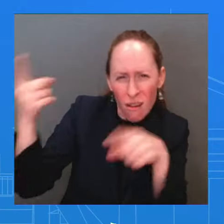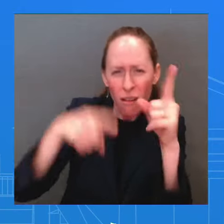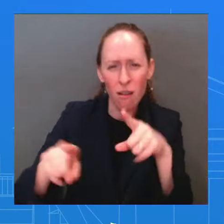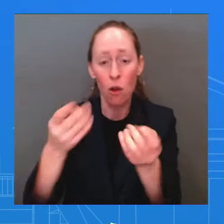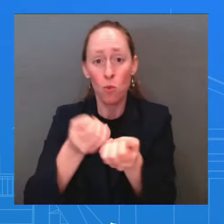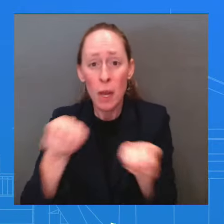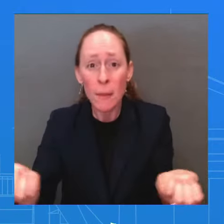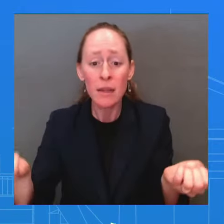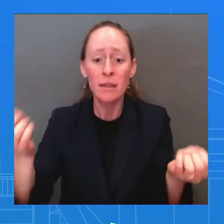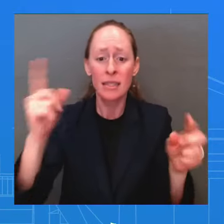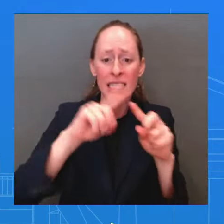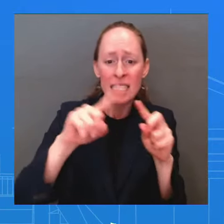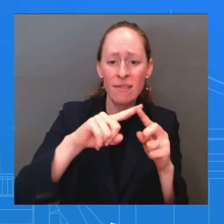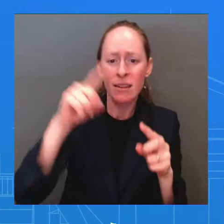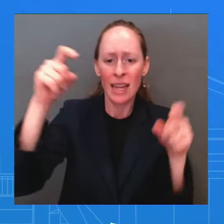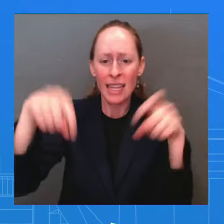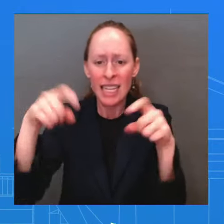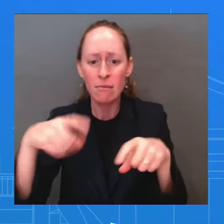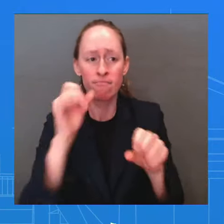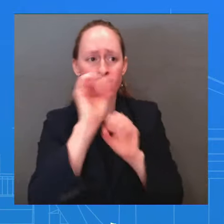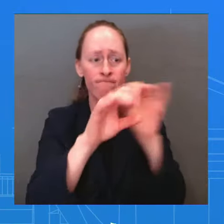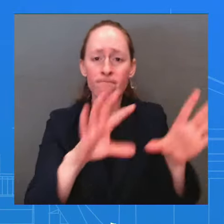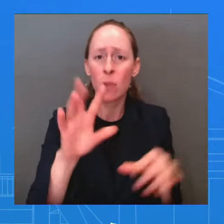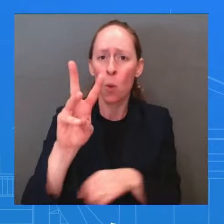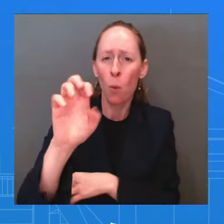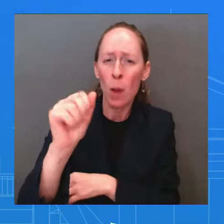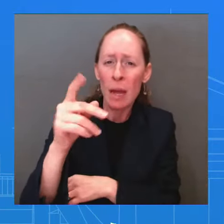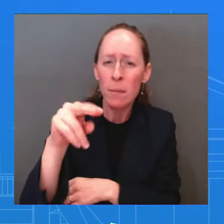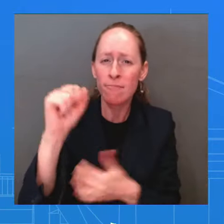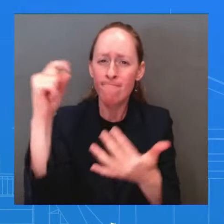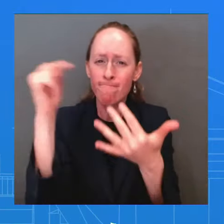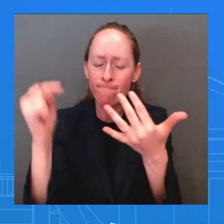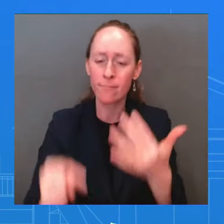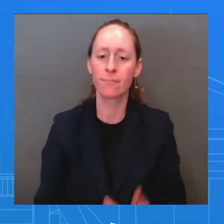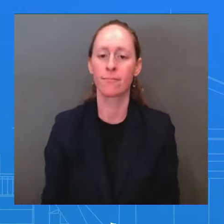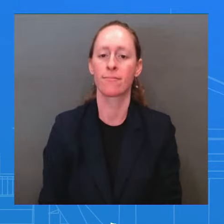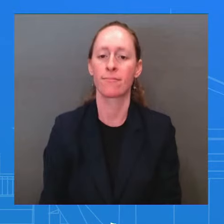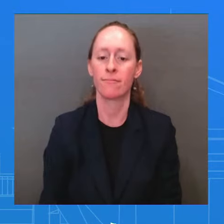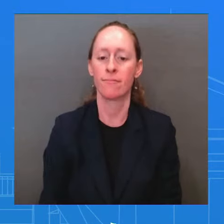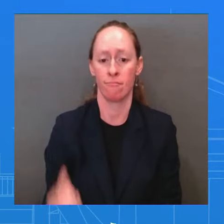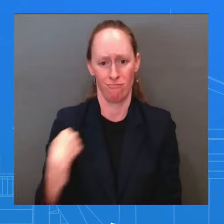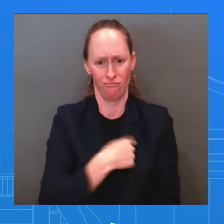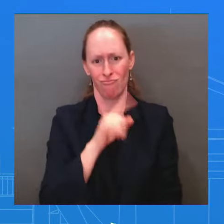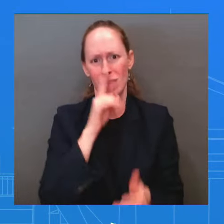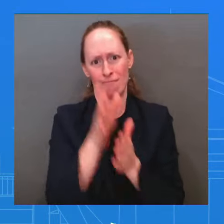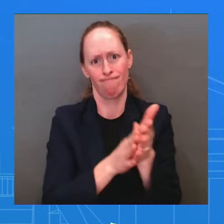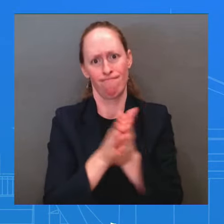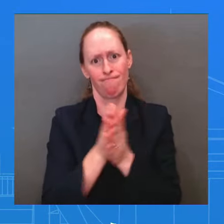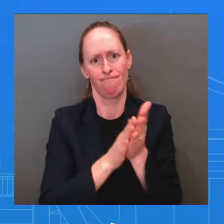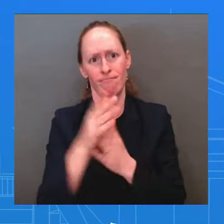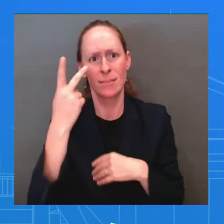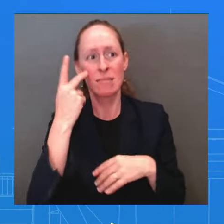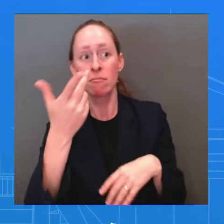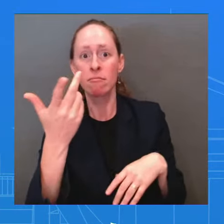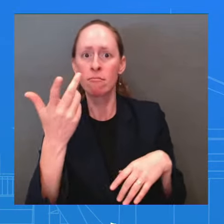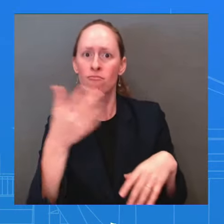President Biden looks forward to hearing President Zelenskyy's perspective on all of this and to reaffirm for the world and for the United States,